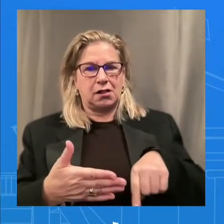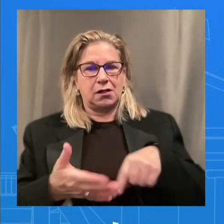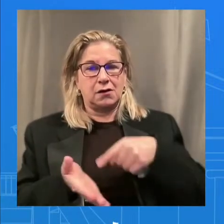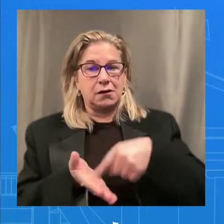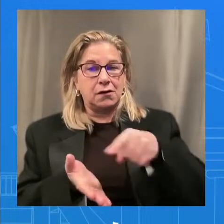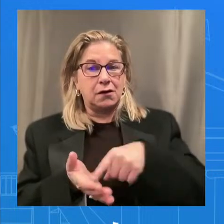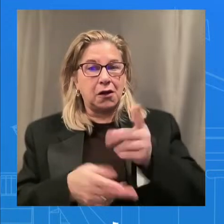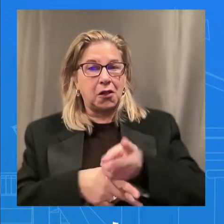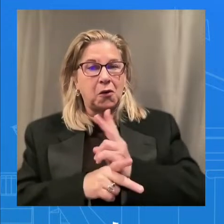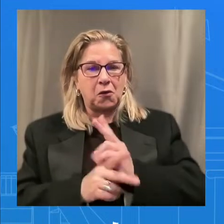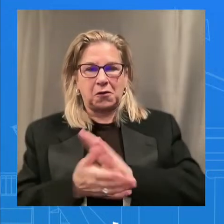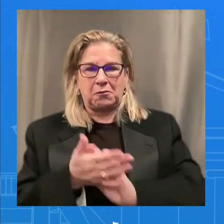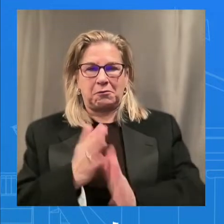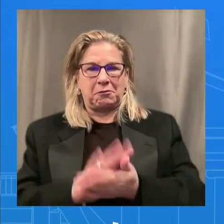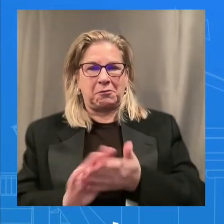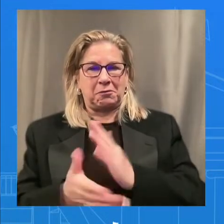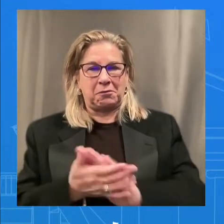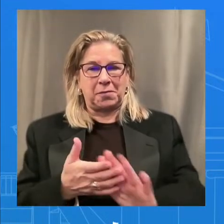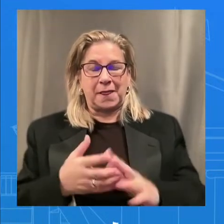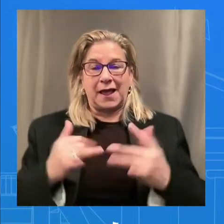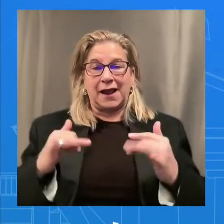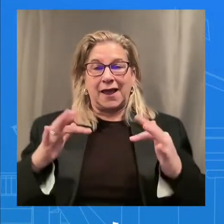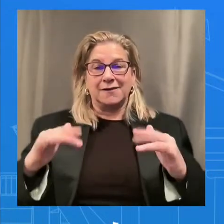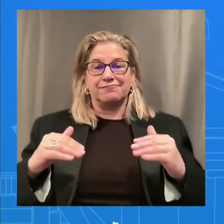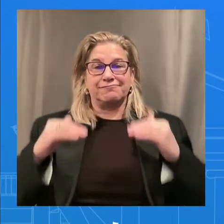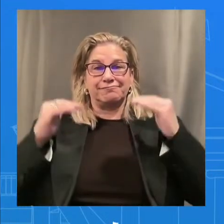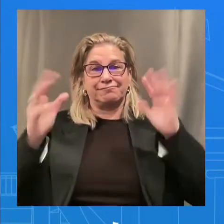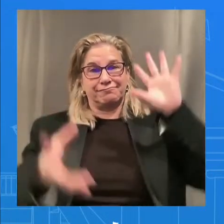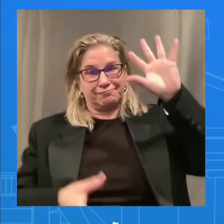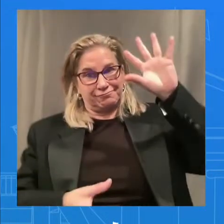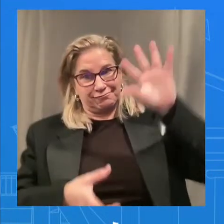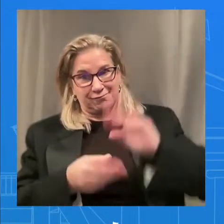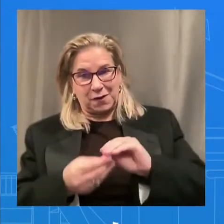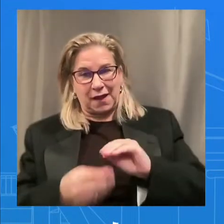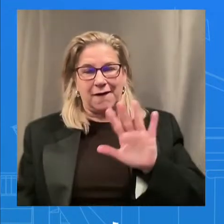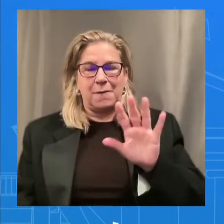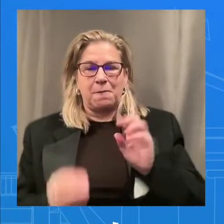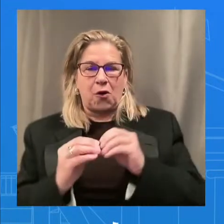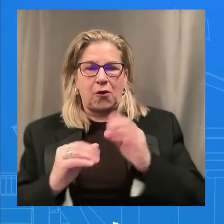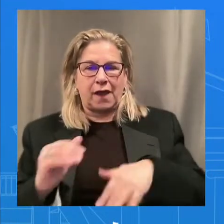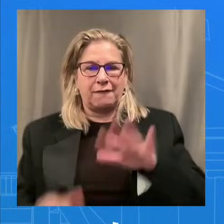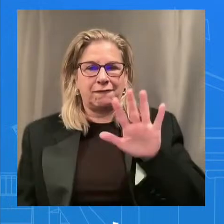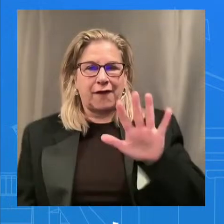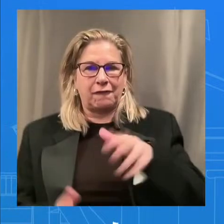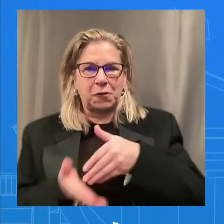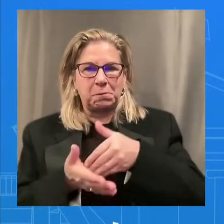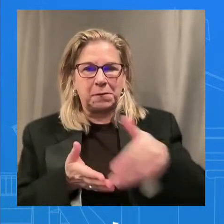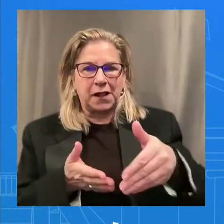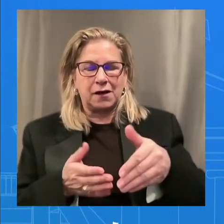These 150 [150,000] borrowers include almost 85,000 borrowers who attended schools that cheated